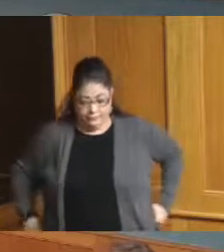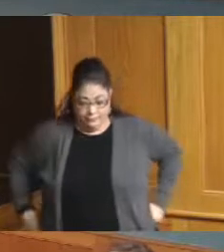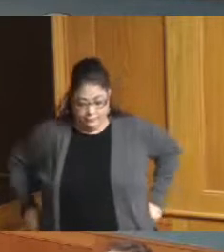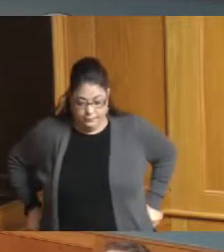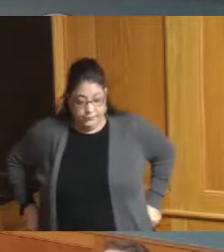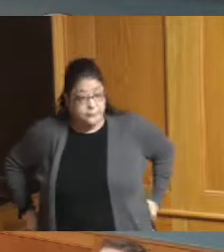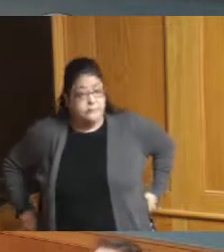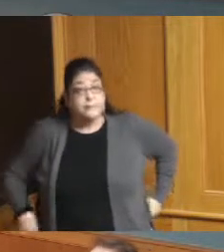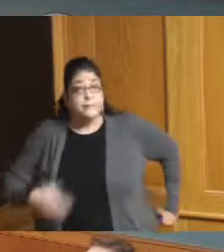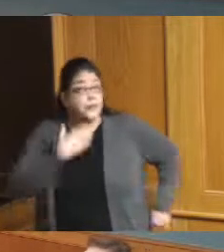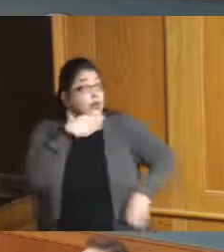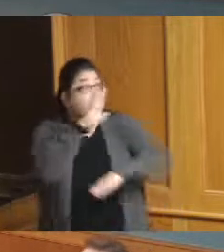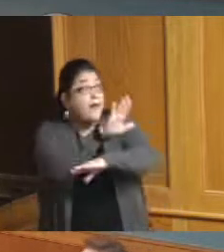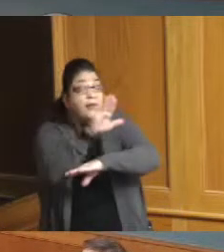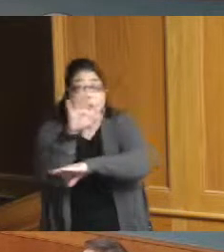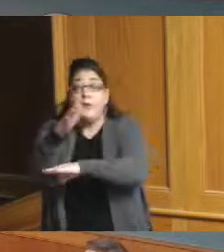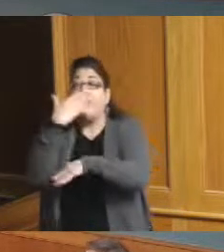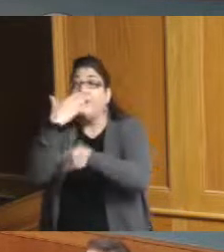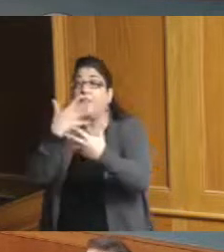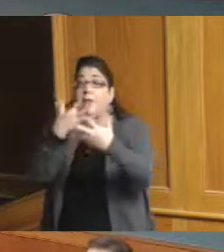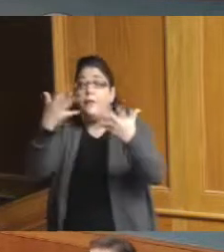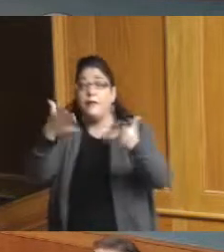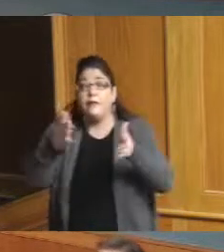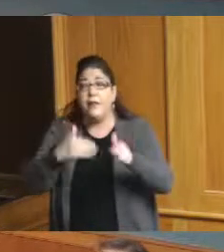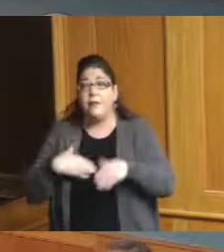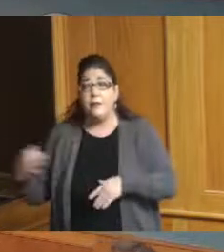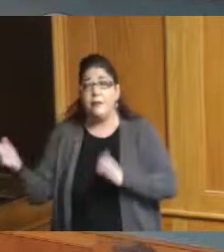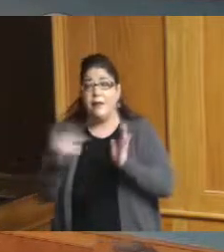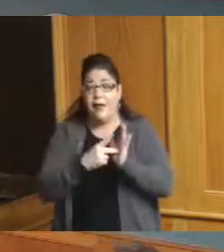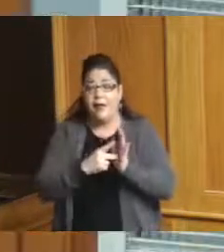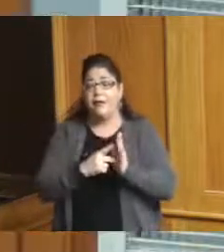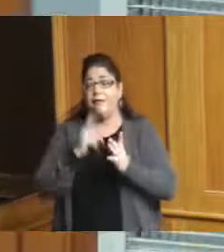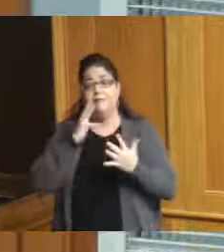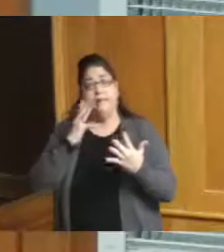good afternoon and thank you very much for for having me back unfortunately since my last